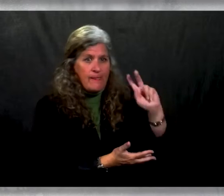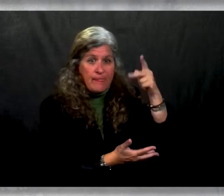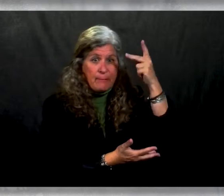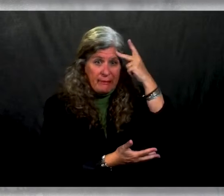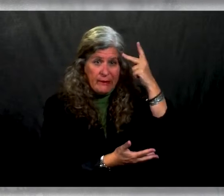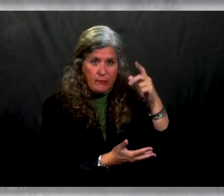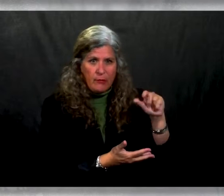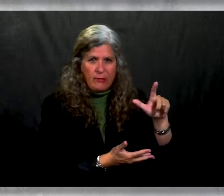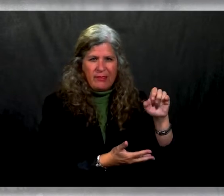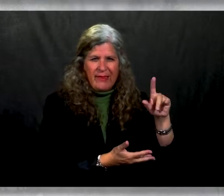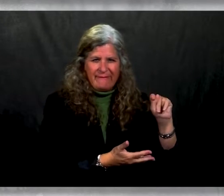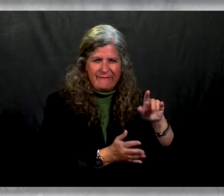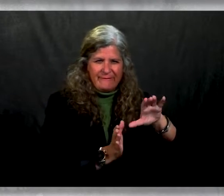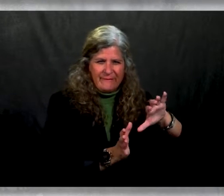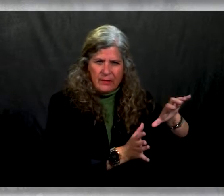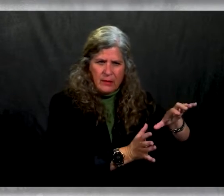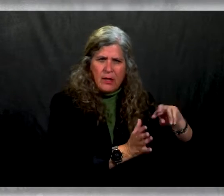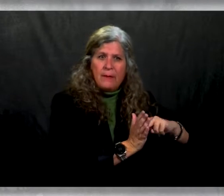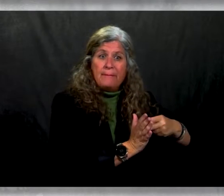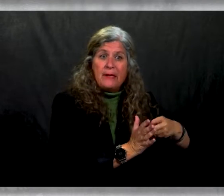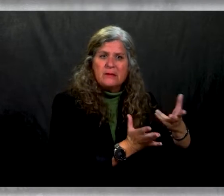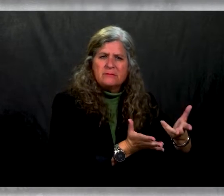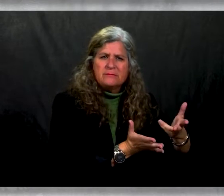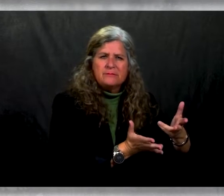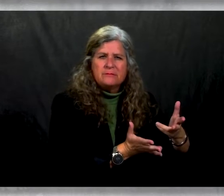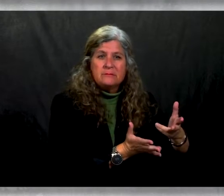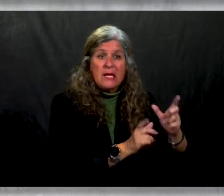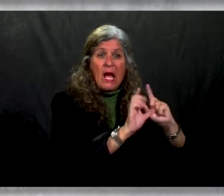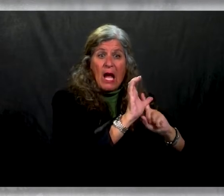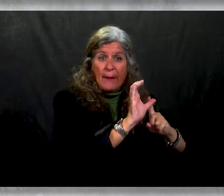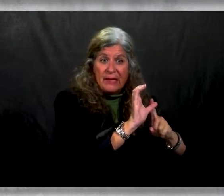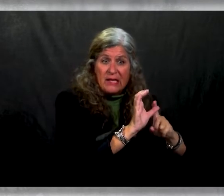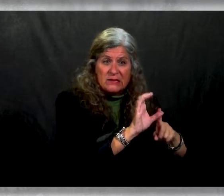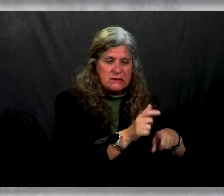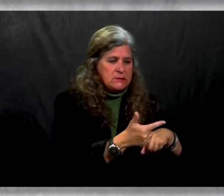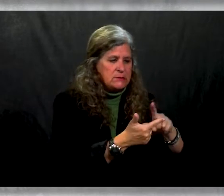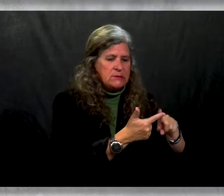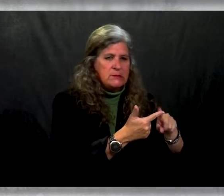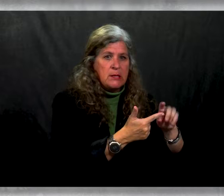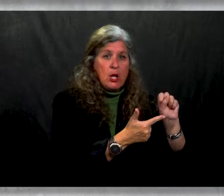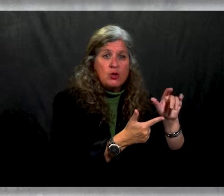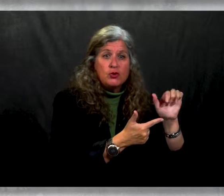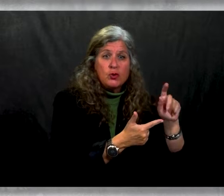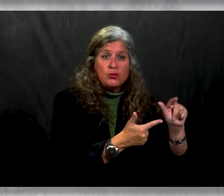So what does that mean? It means communists, it means Social Democrats,